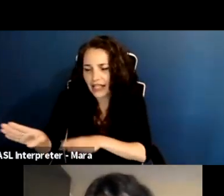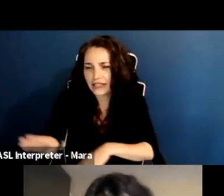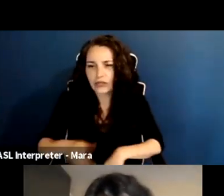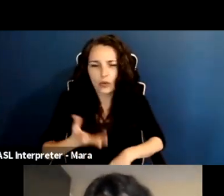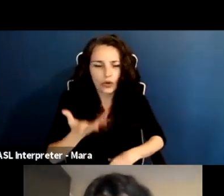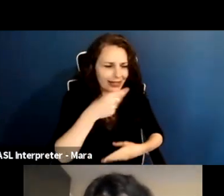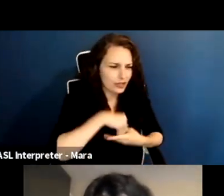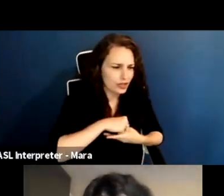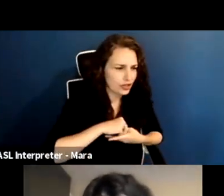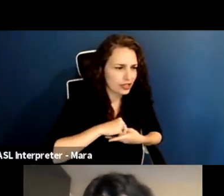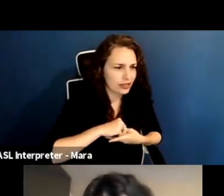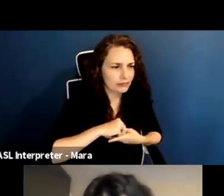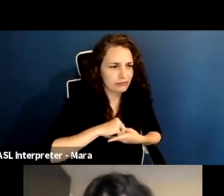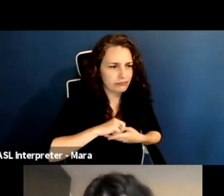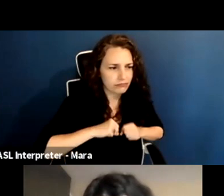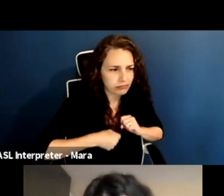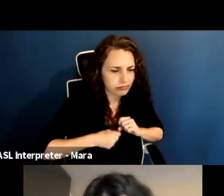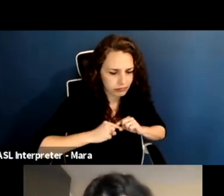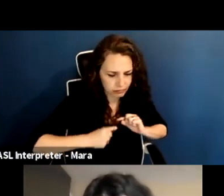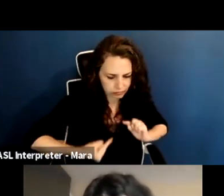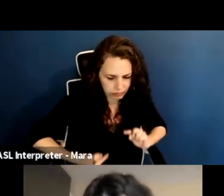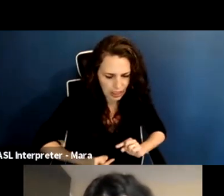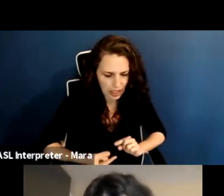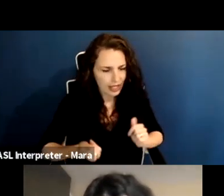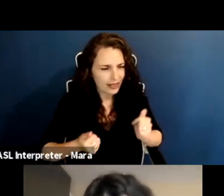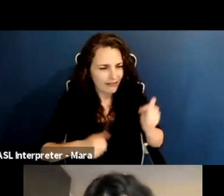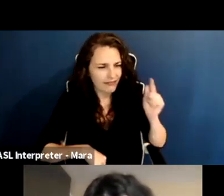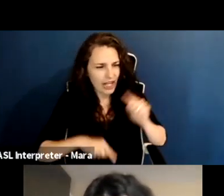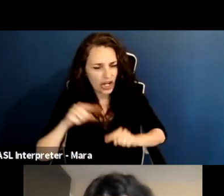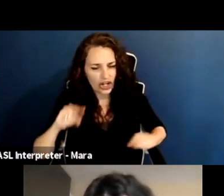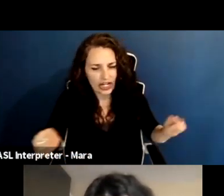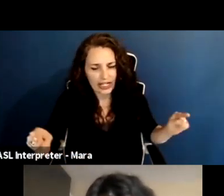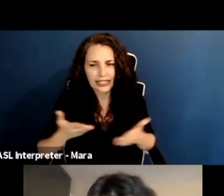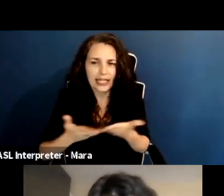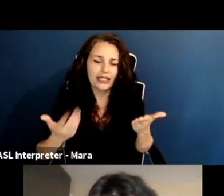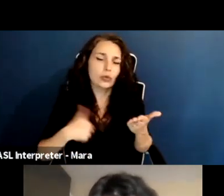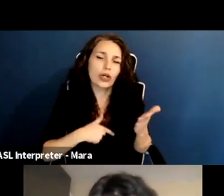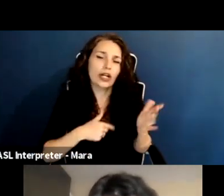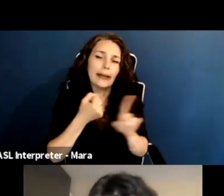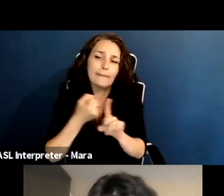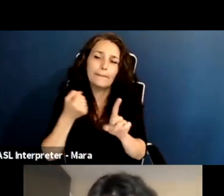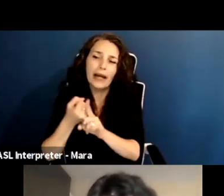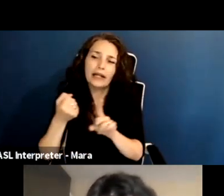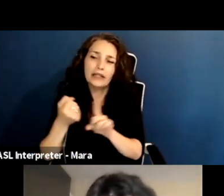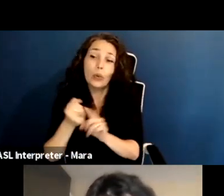or any of these things that were impacted by that we don't actually have any control over